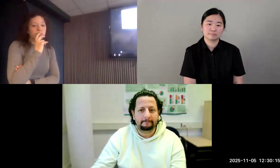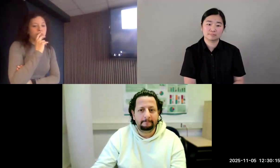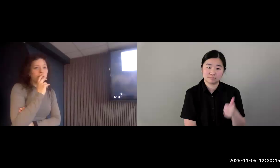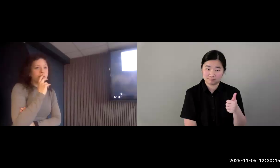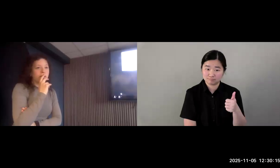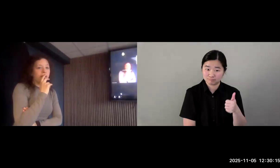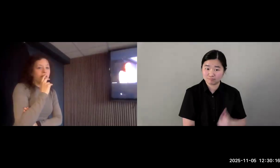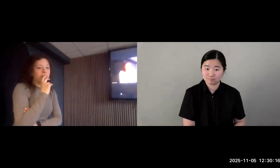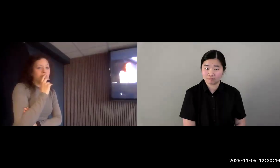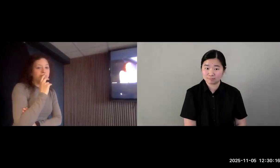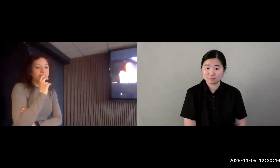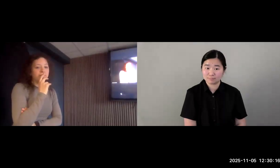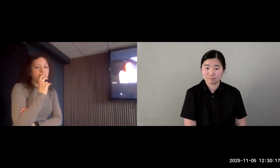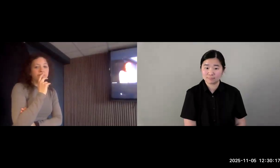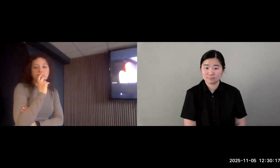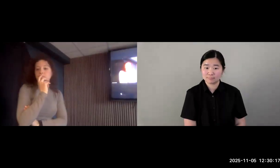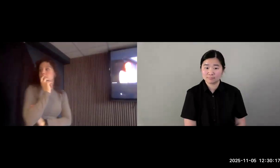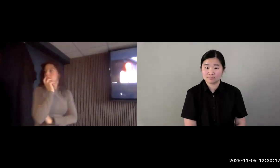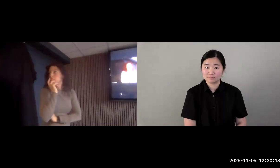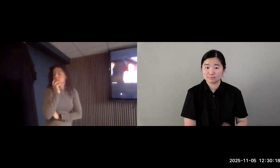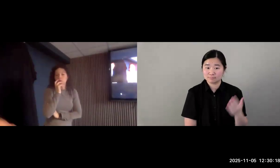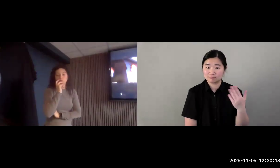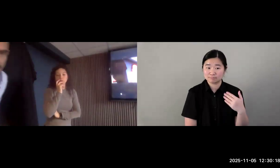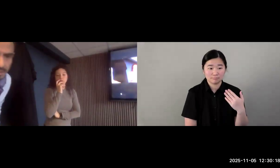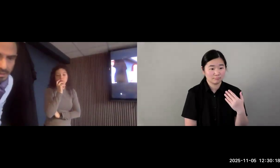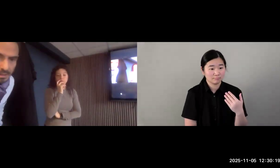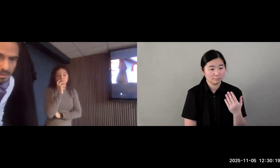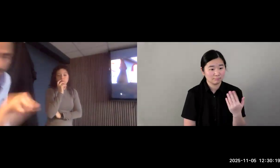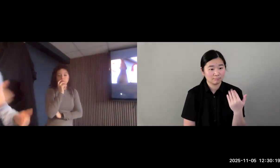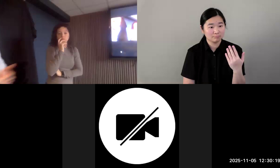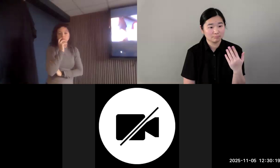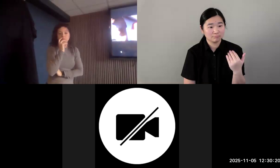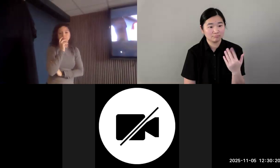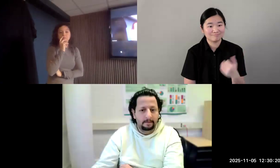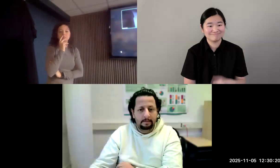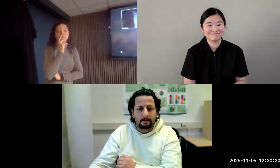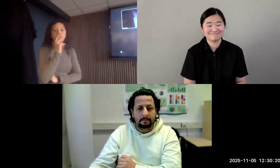Right,